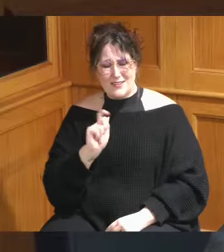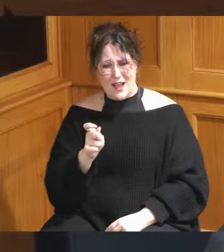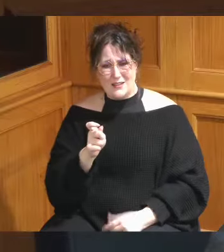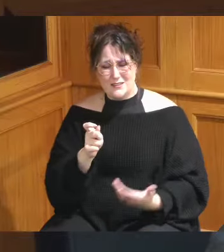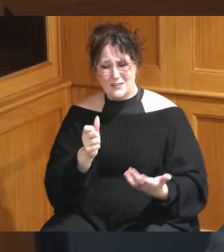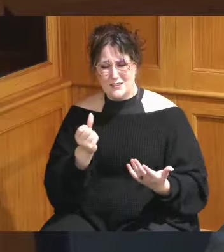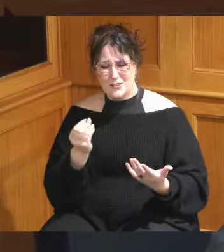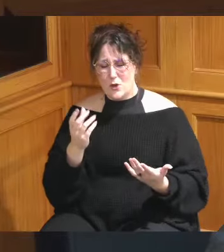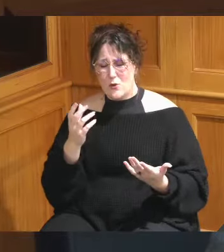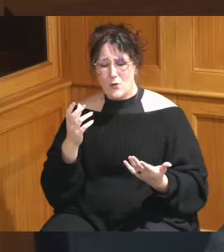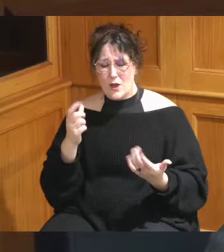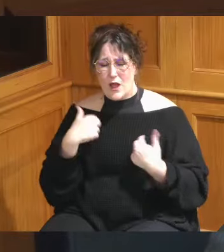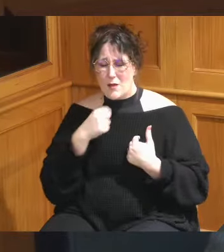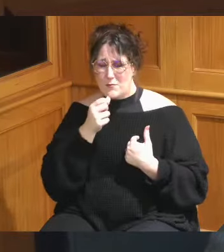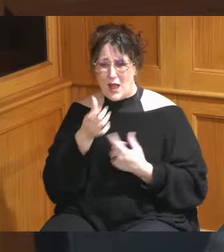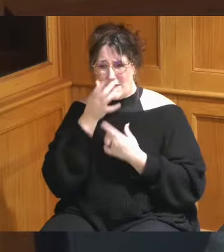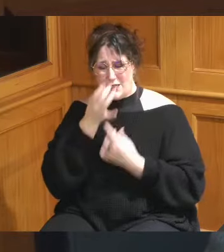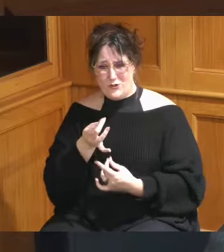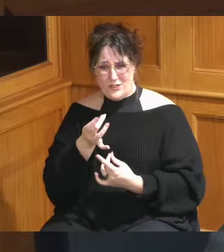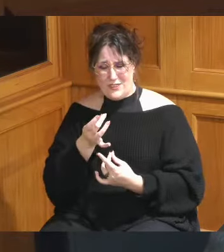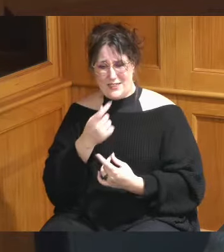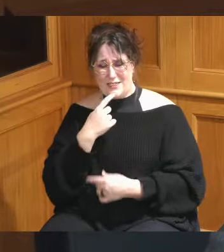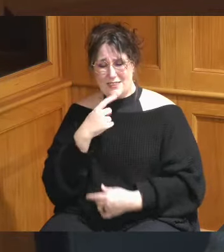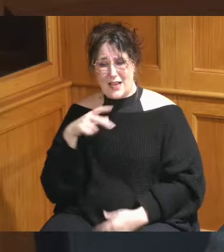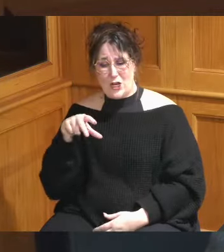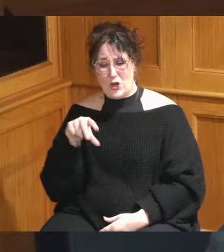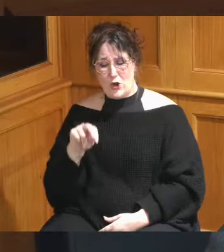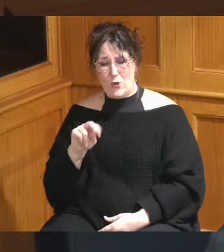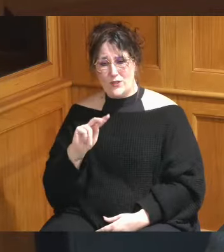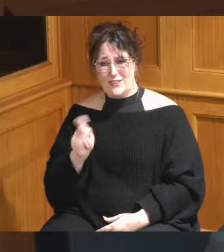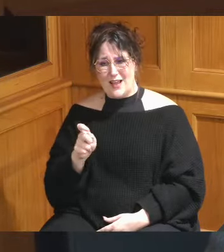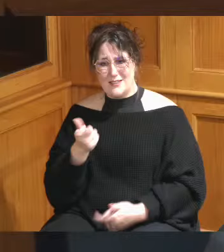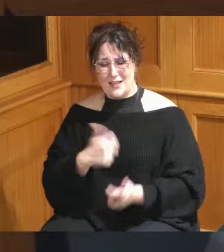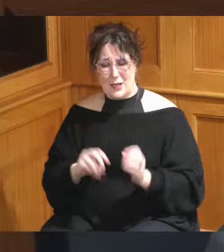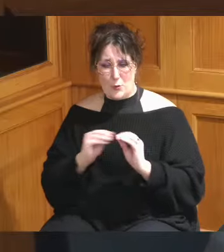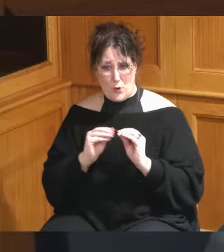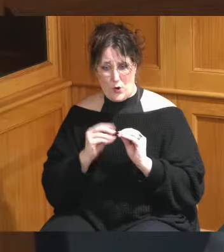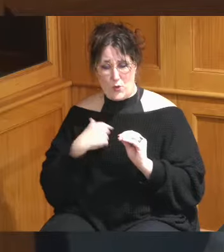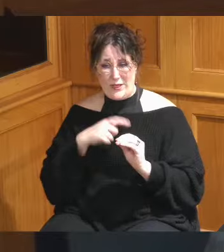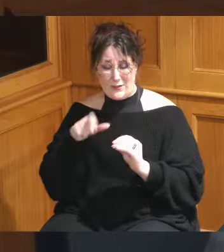that's given no taxes. We might have to put our foot down on some of that stuff. but this large